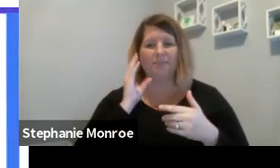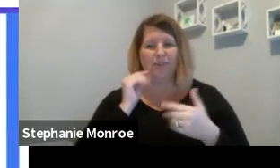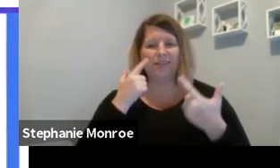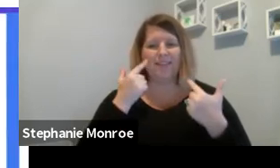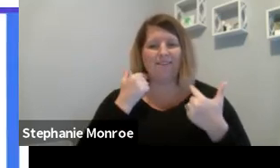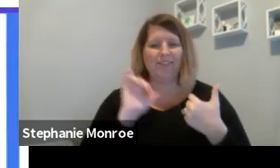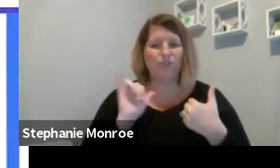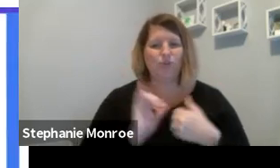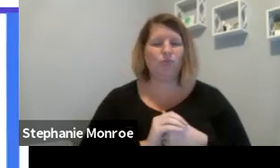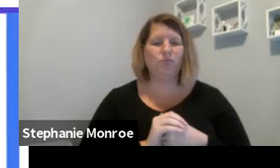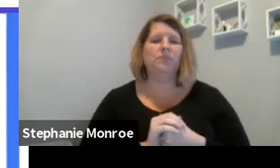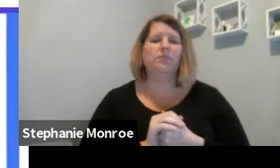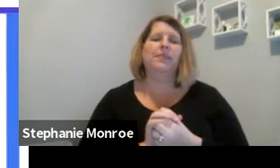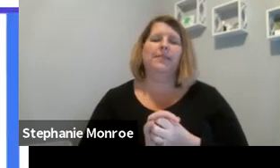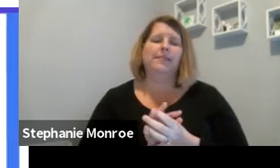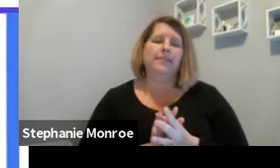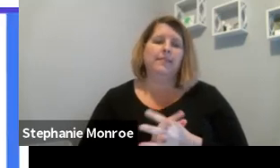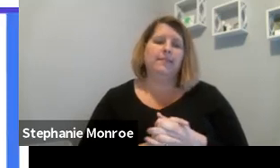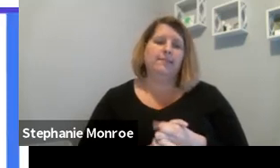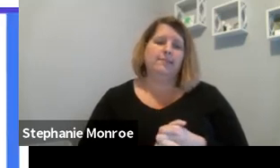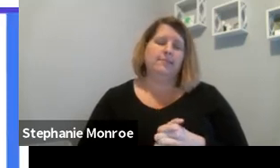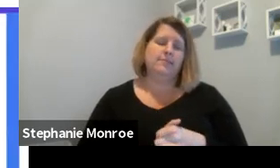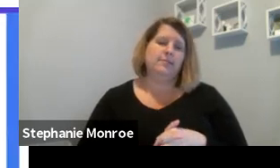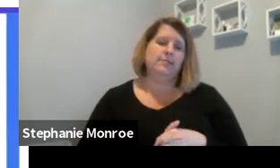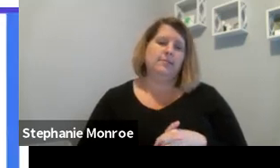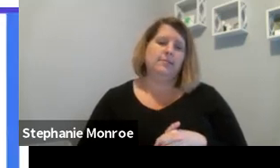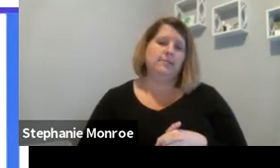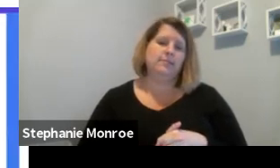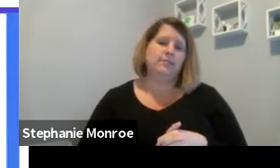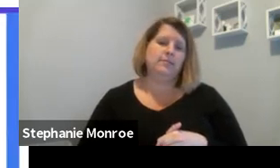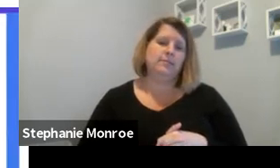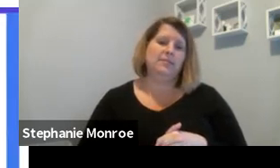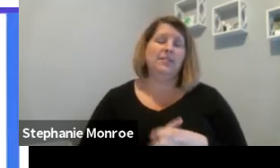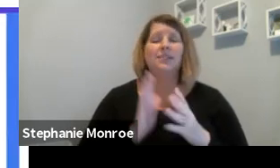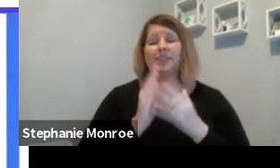Many may act out inappropriately by being loud or demanding.